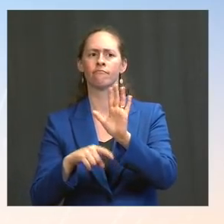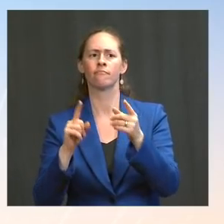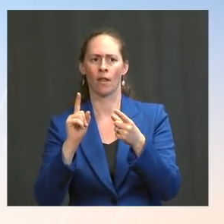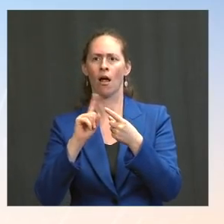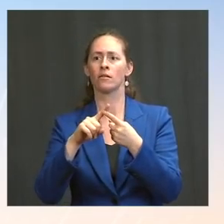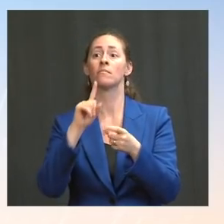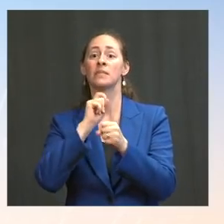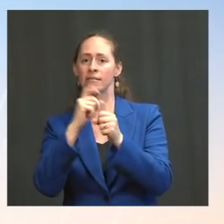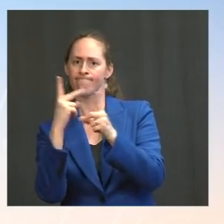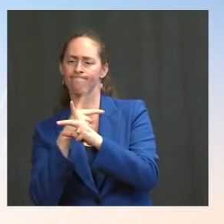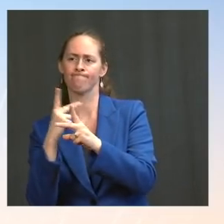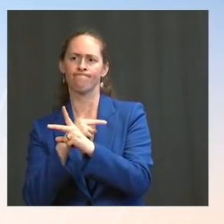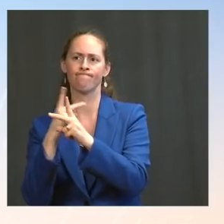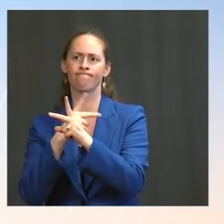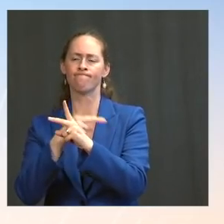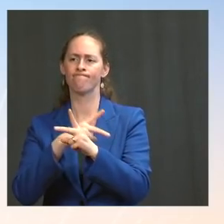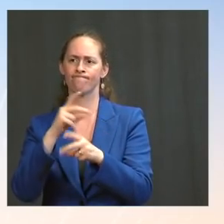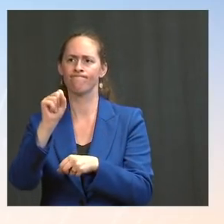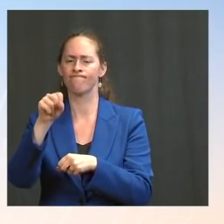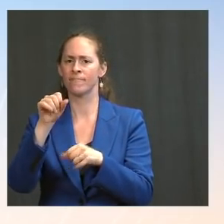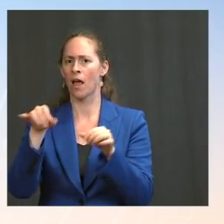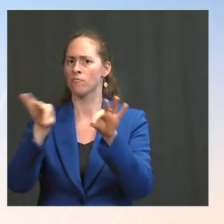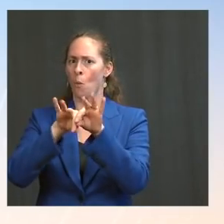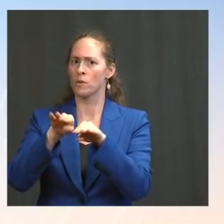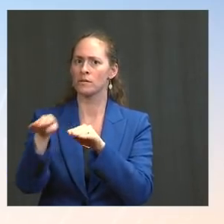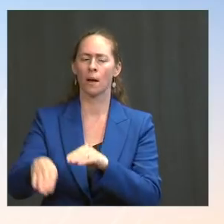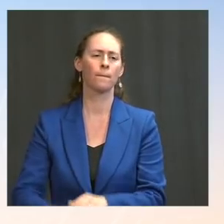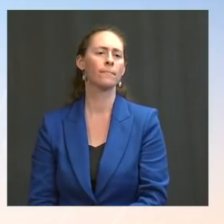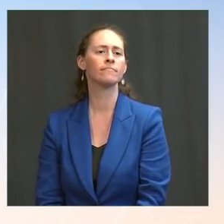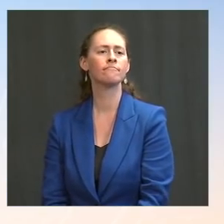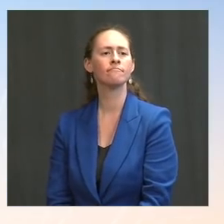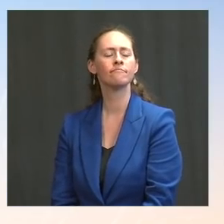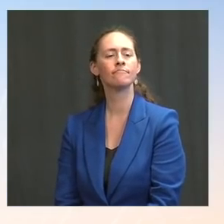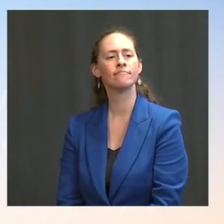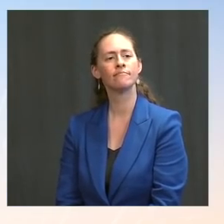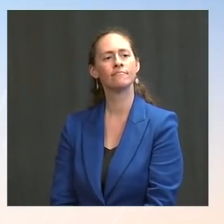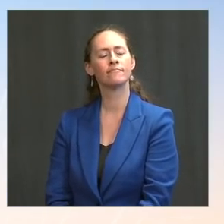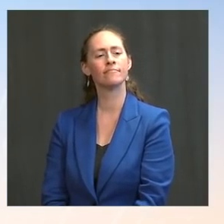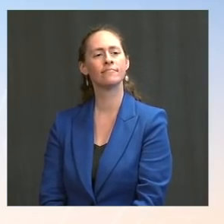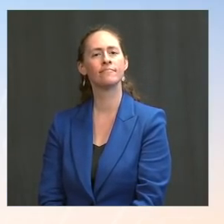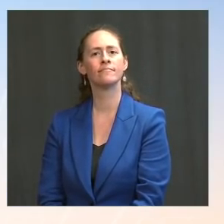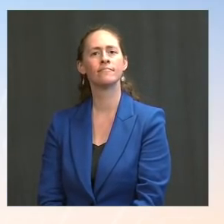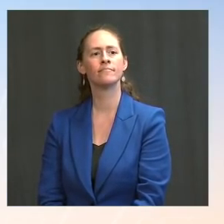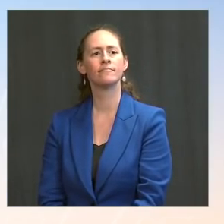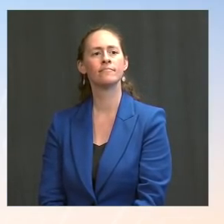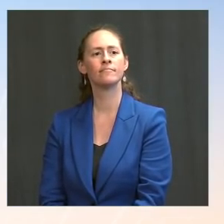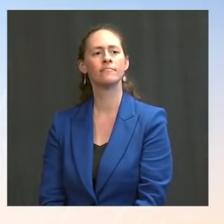to commute all federal death penalty sentences. That's different than what the Attorney General did. Has there been any discussion of doing that?